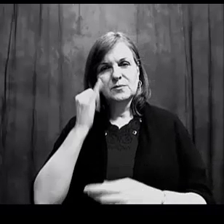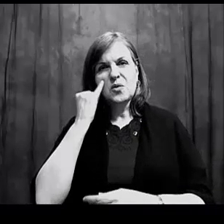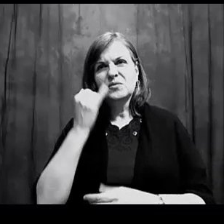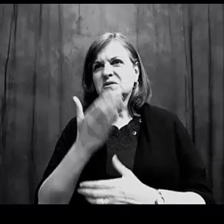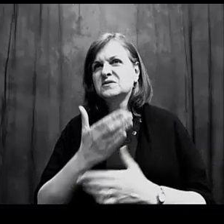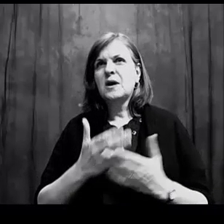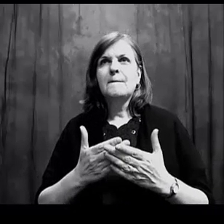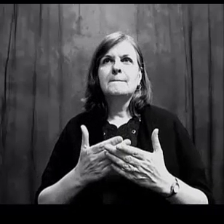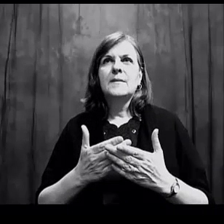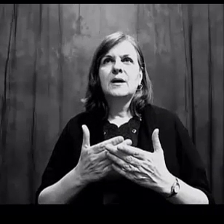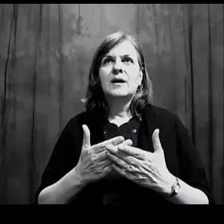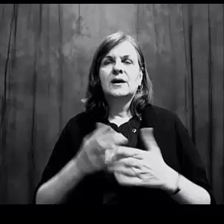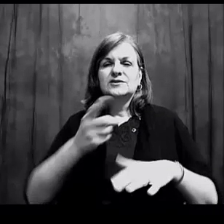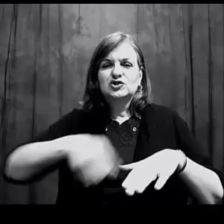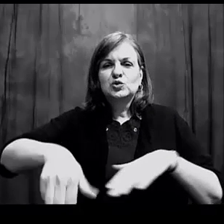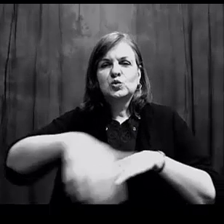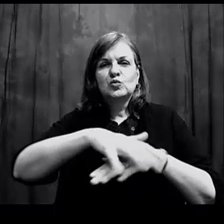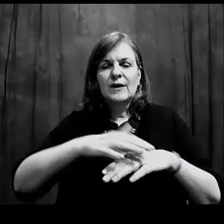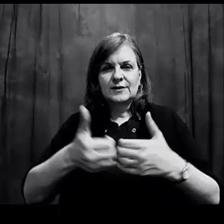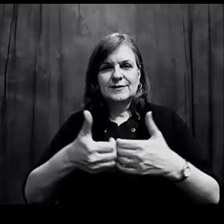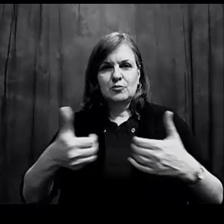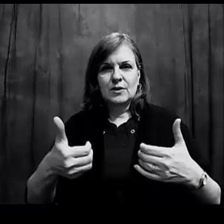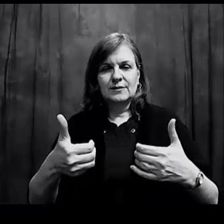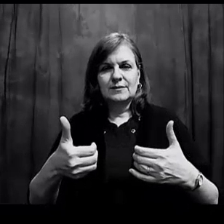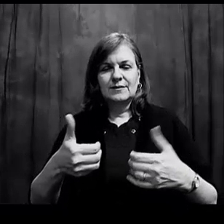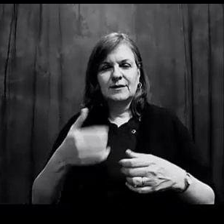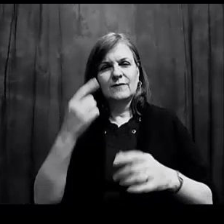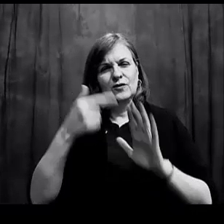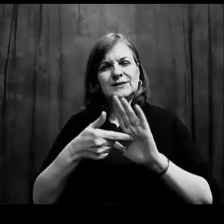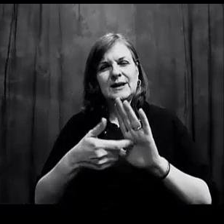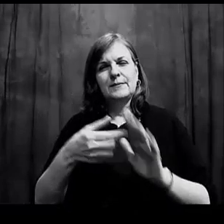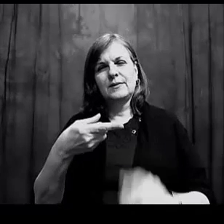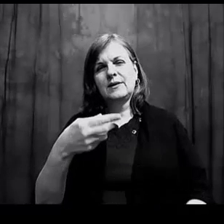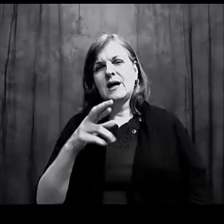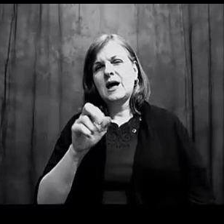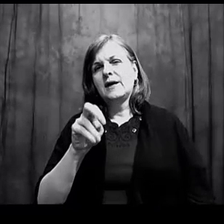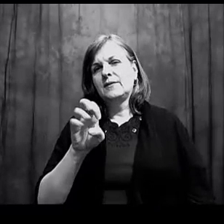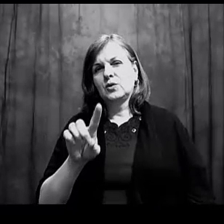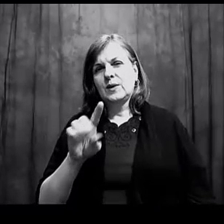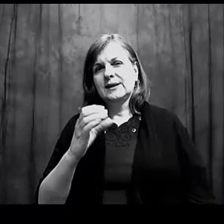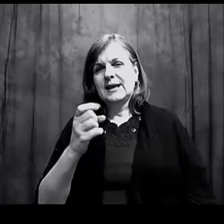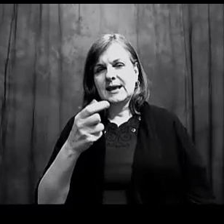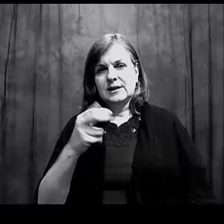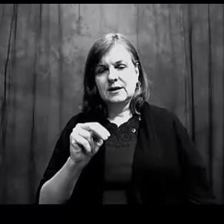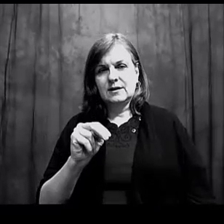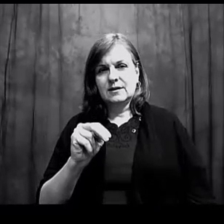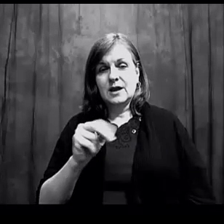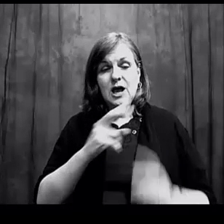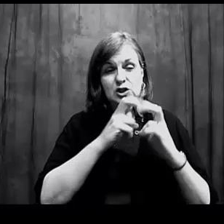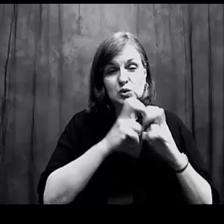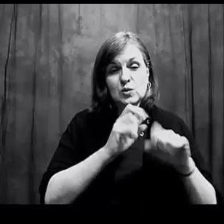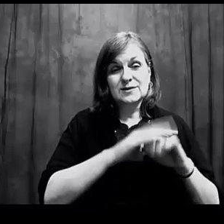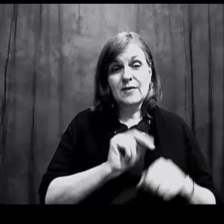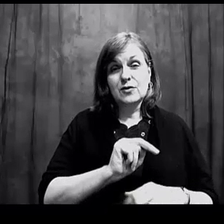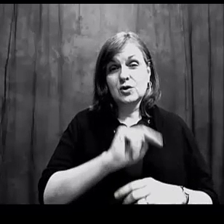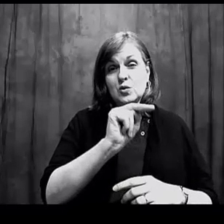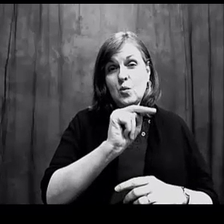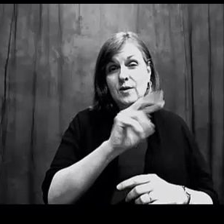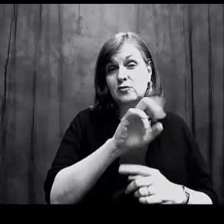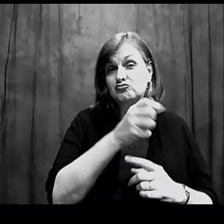there some sort of geographical divide -- the grand canyon is often example that is used. the squirrels on the north rim of the grand